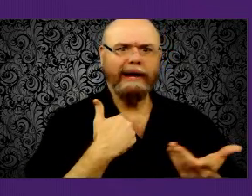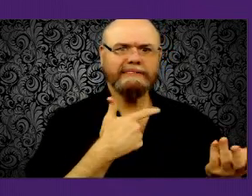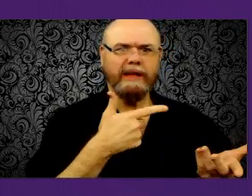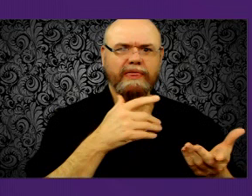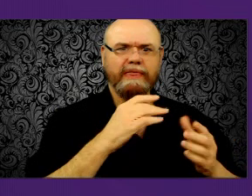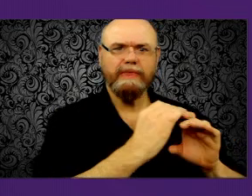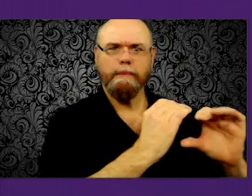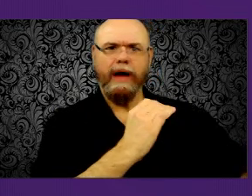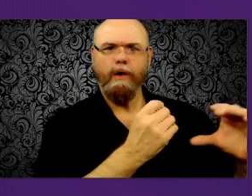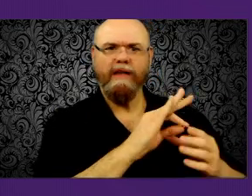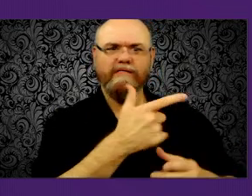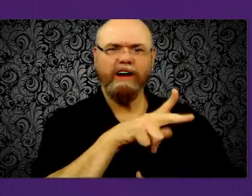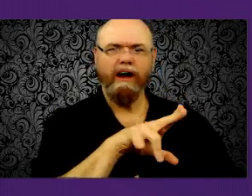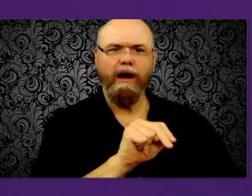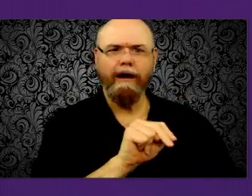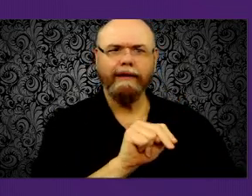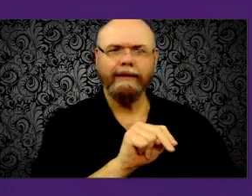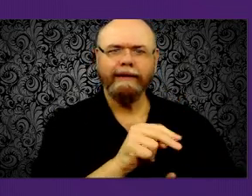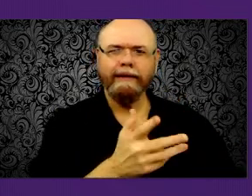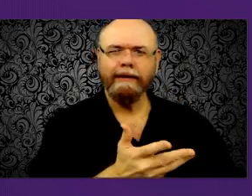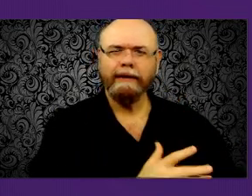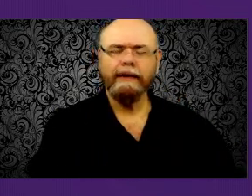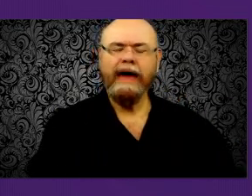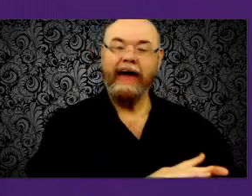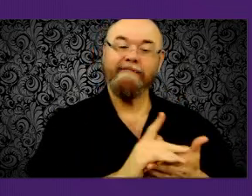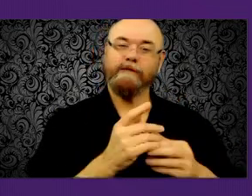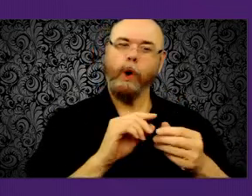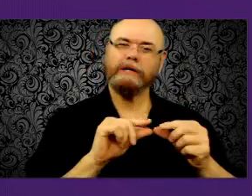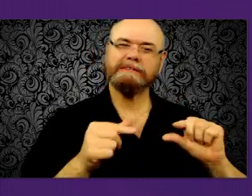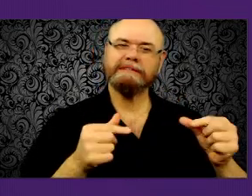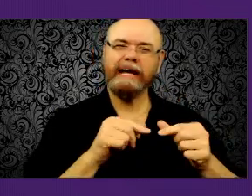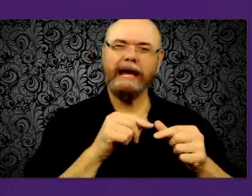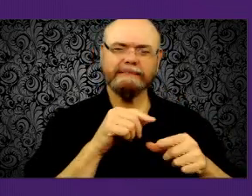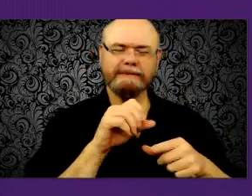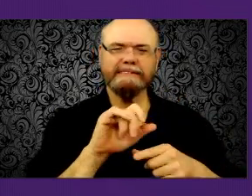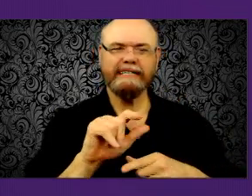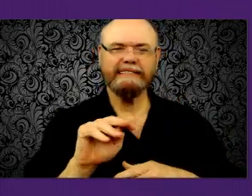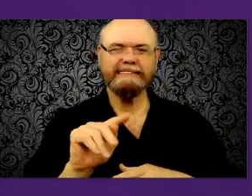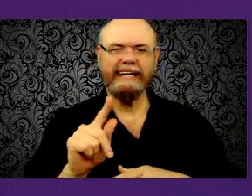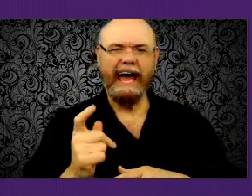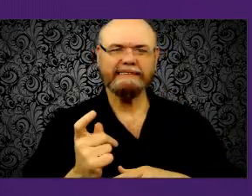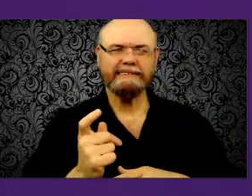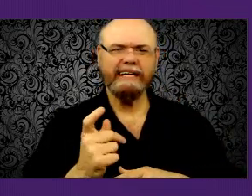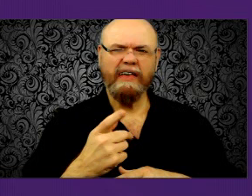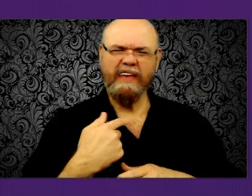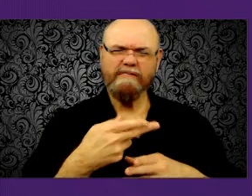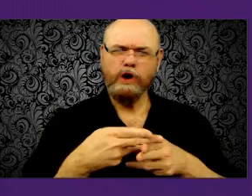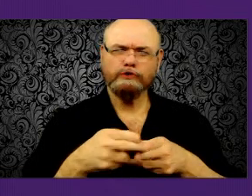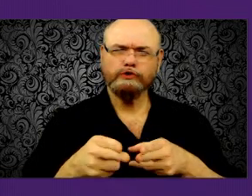And for syntax, they noticed that there were short one-word sentences,